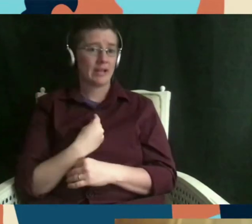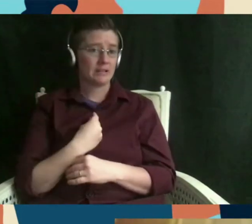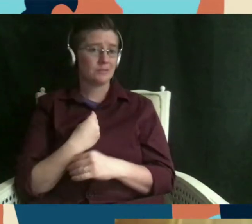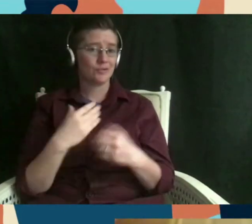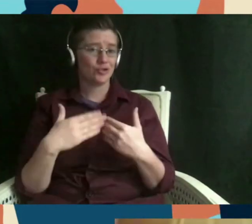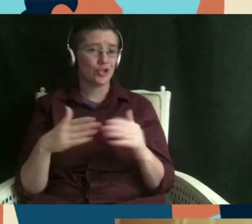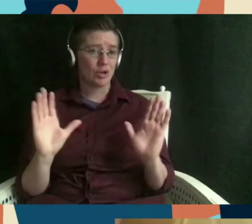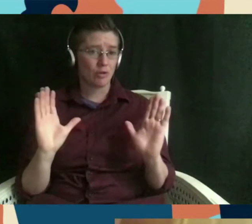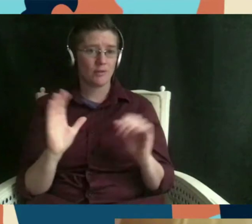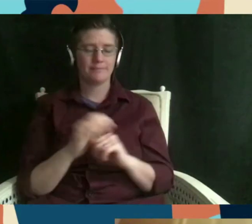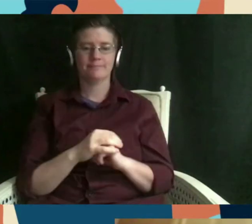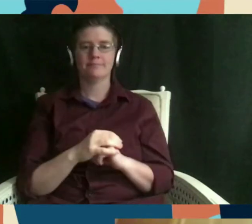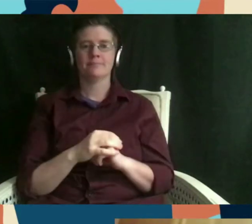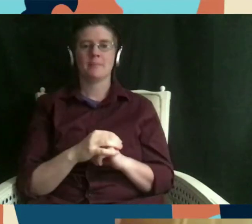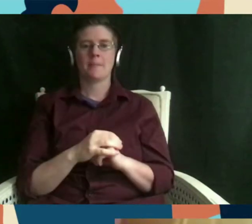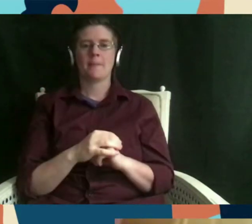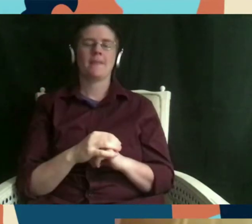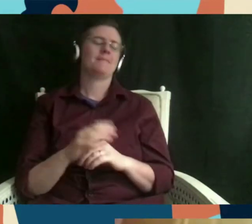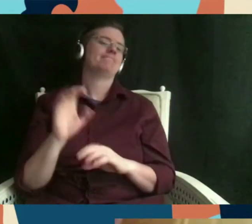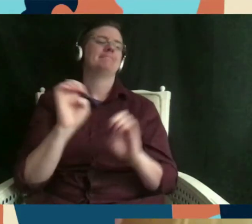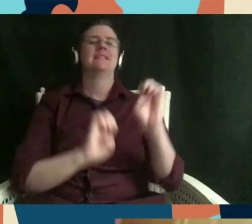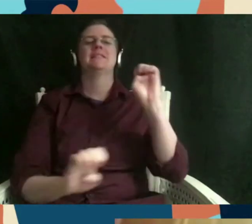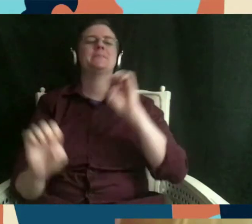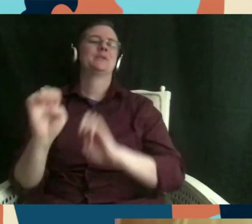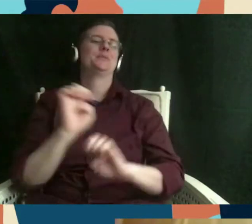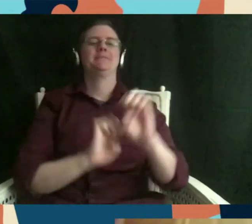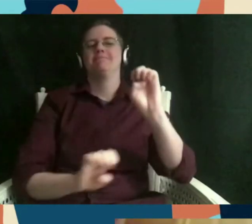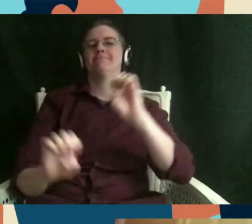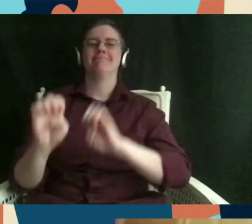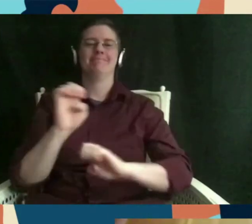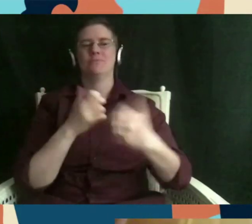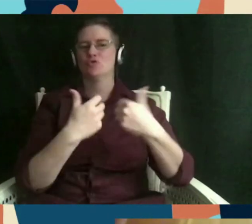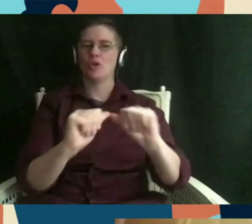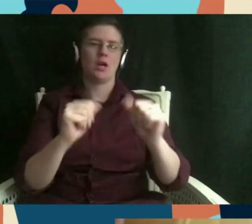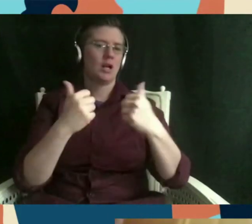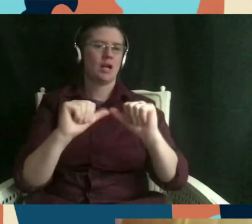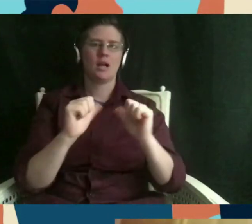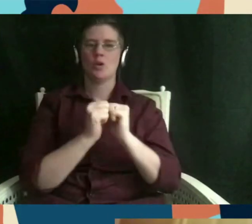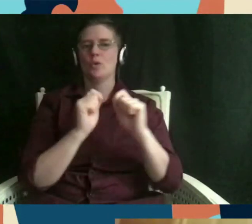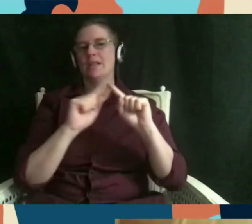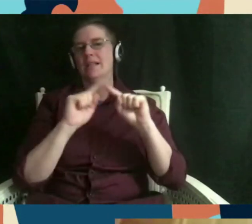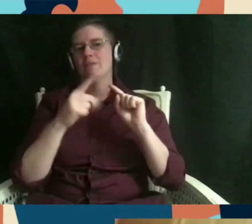experiment experiment experiment is the biggest thing experiment with different pronouns different